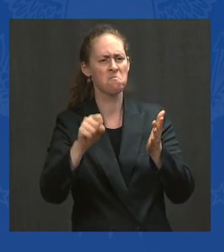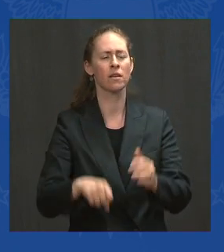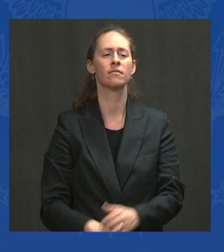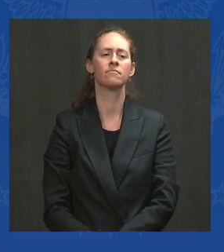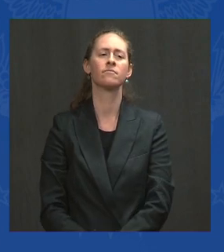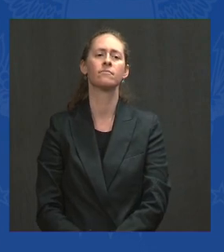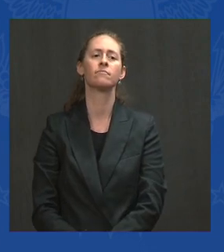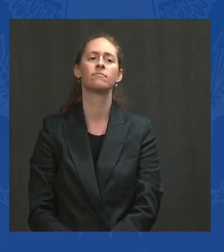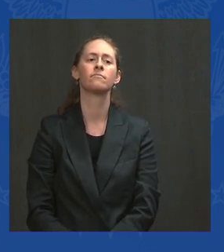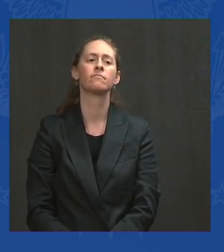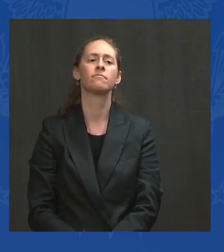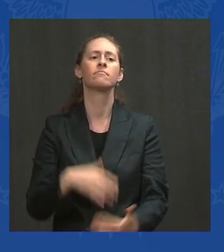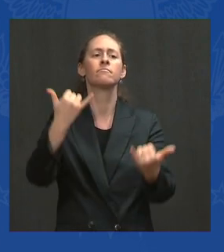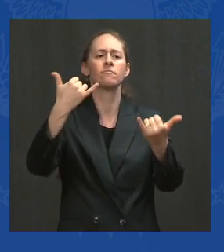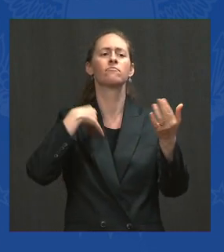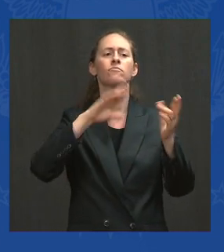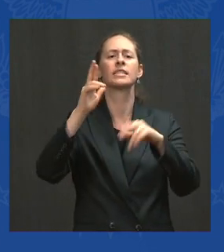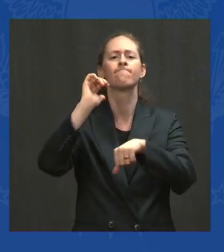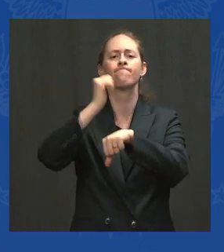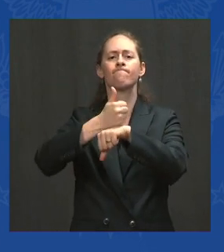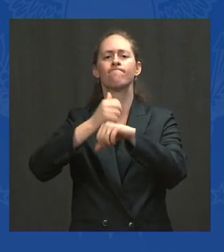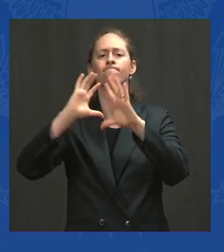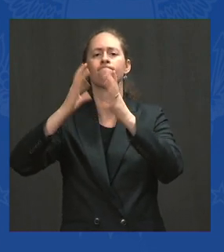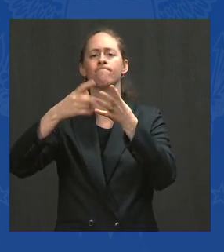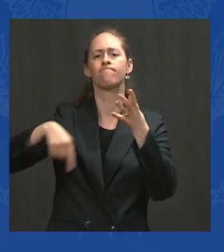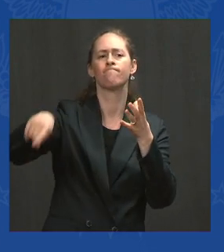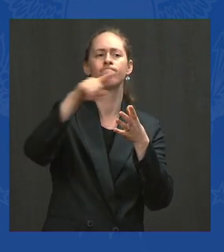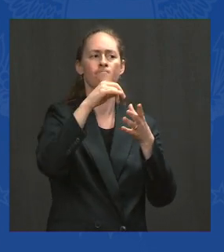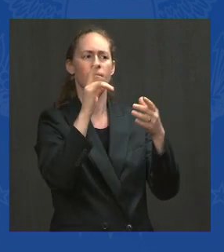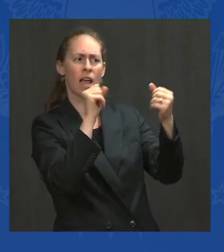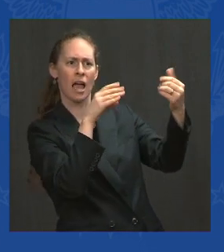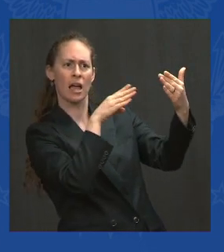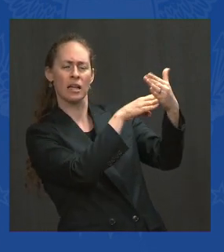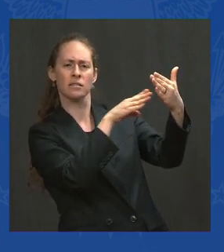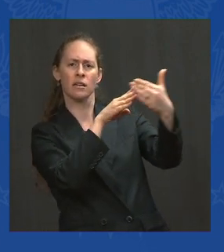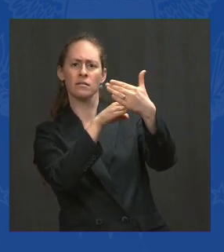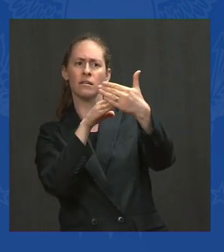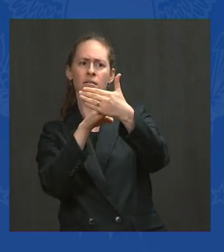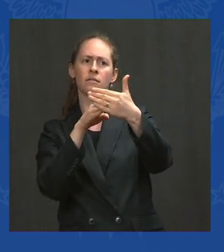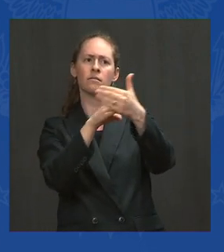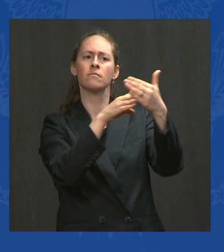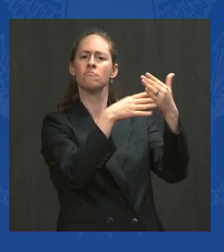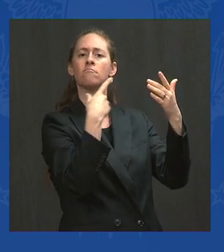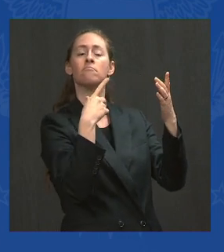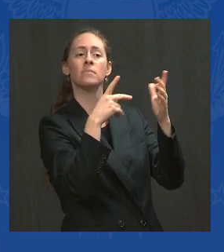over-the-horizon capability that will allow us to keep our eyes firmly fixed on any direct